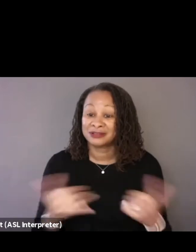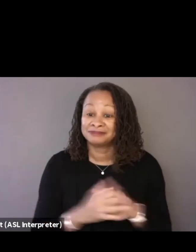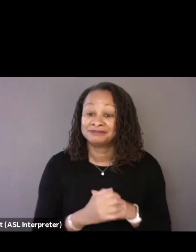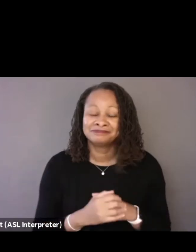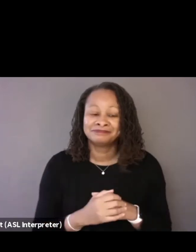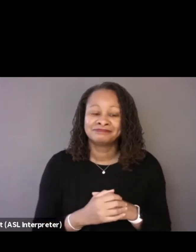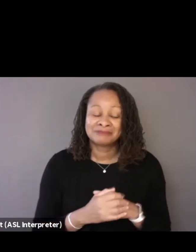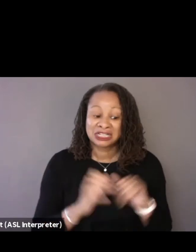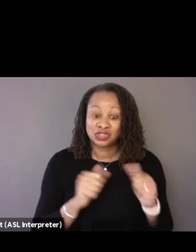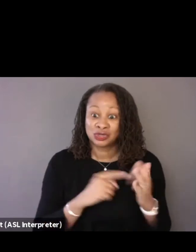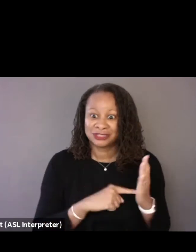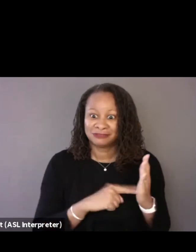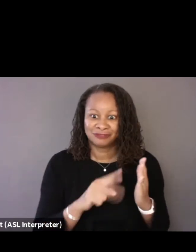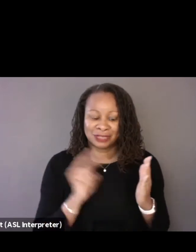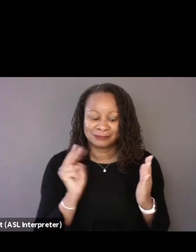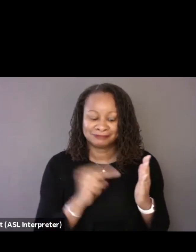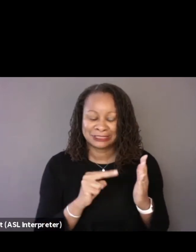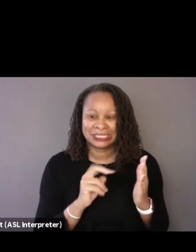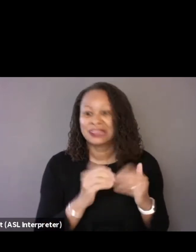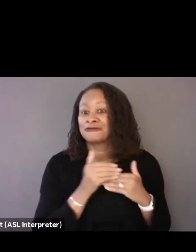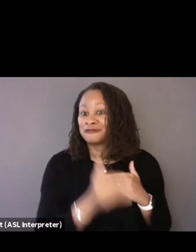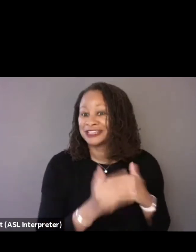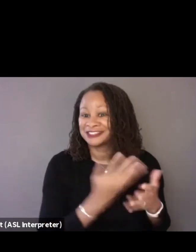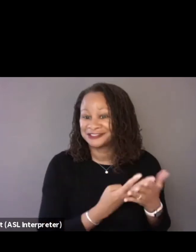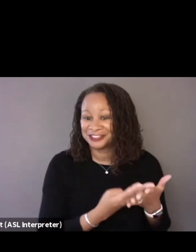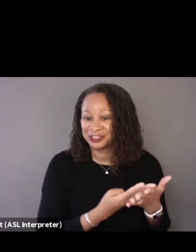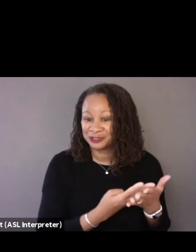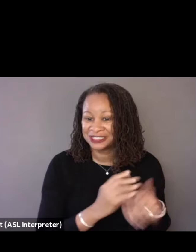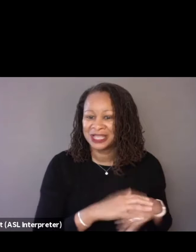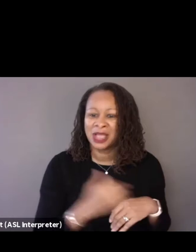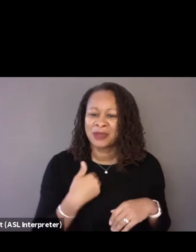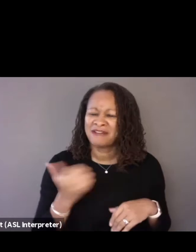You can check out our upcoming screenings we have just about a month left